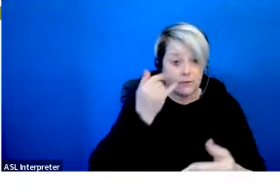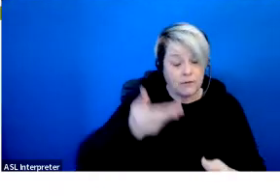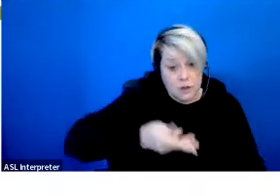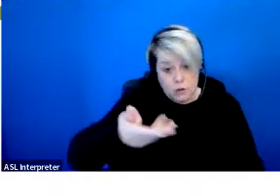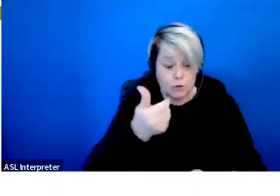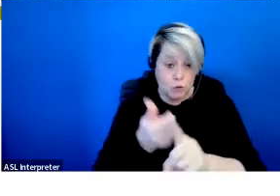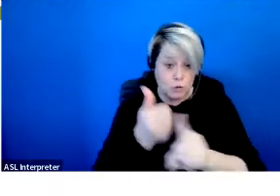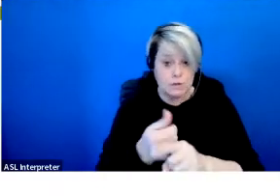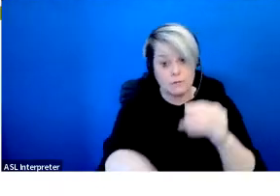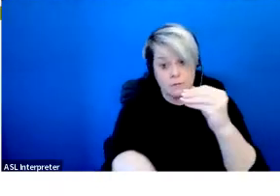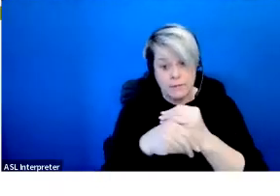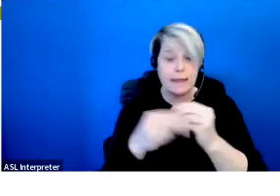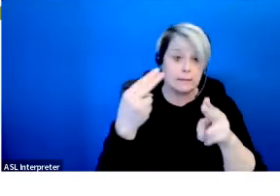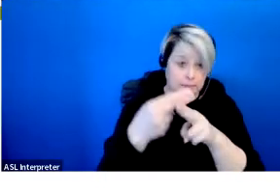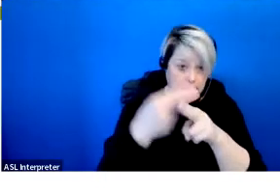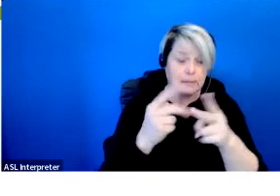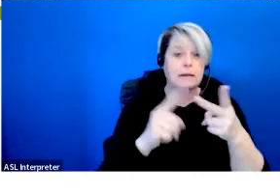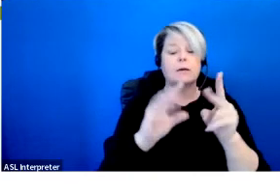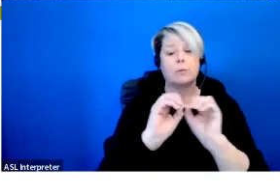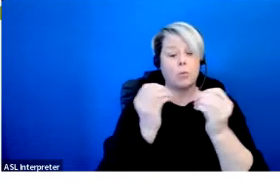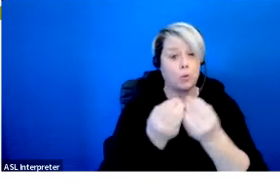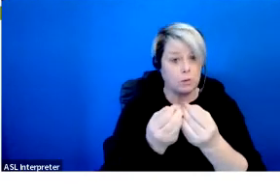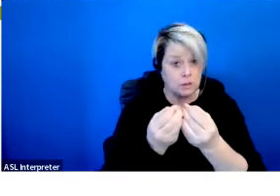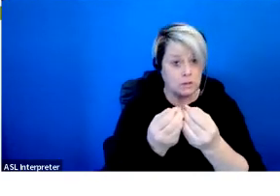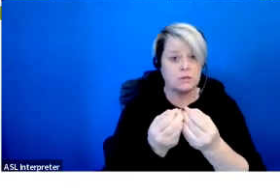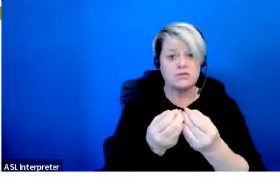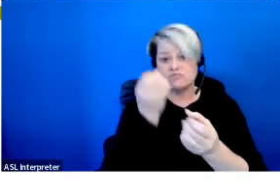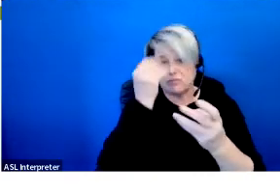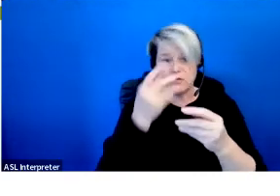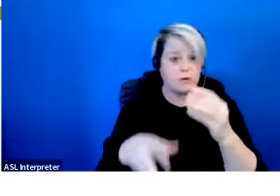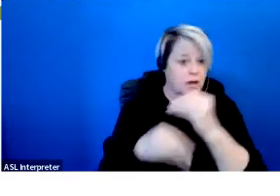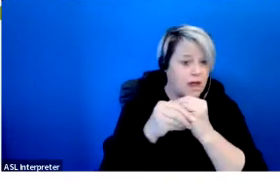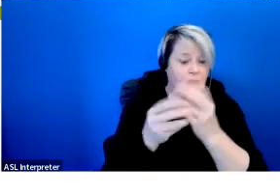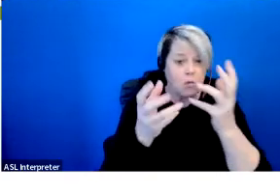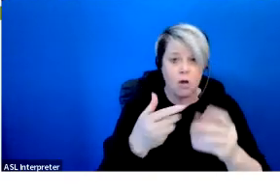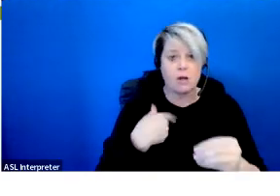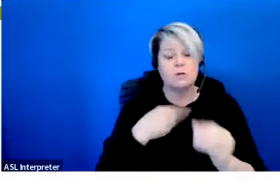that helps is. The that box is a place you can share comments. And we love if you take a moment to